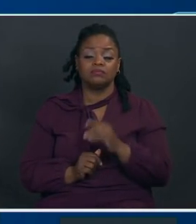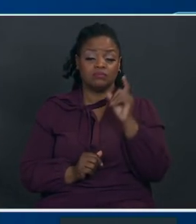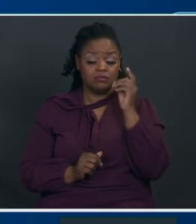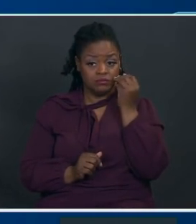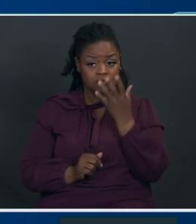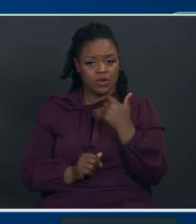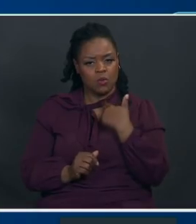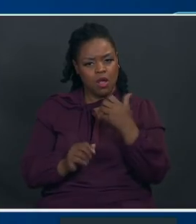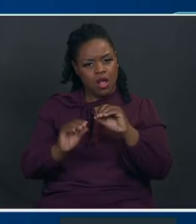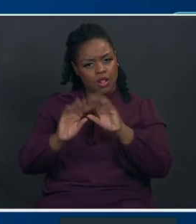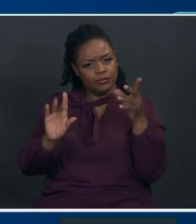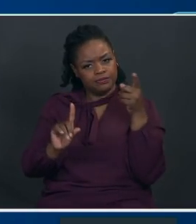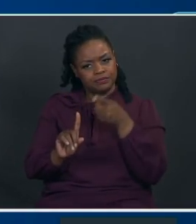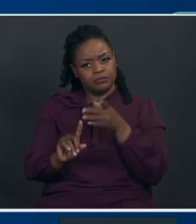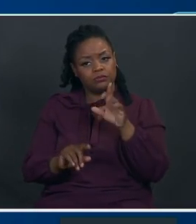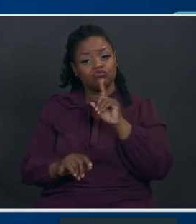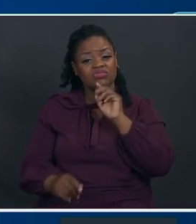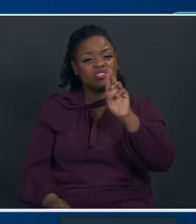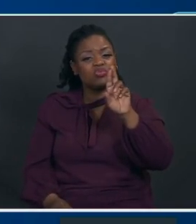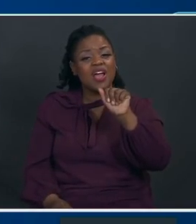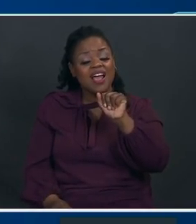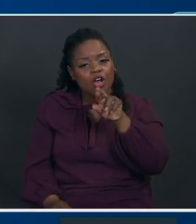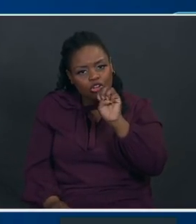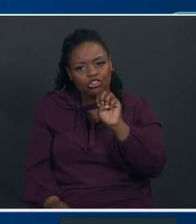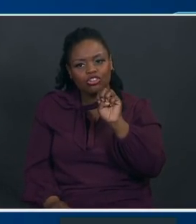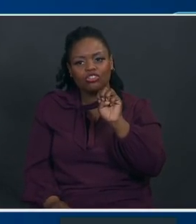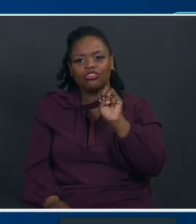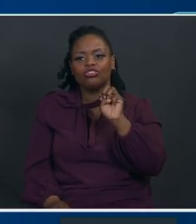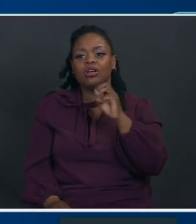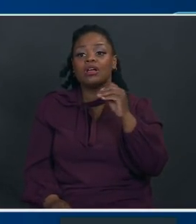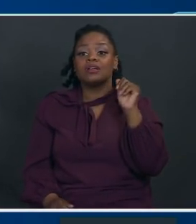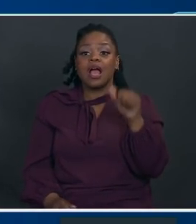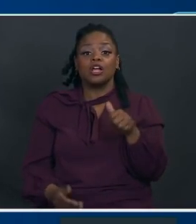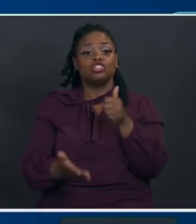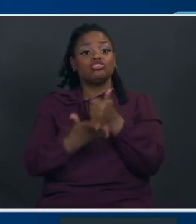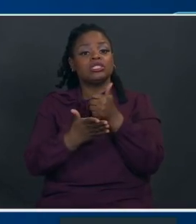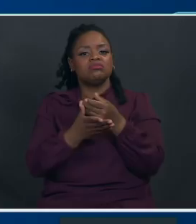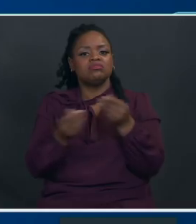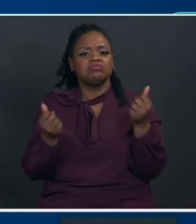These are rare, treatable outcomes and the COVID-19 vaccines are safe.